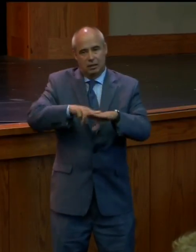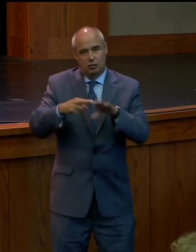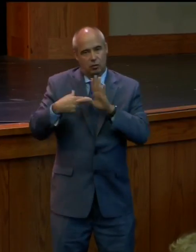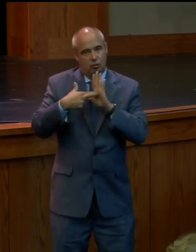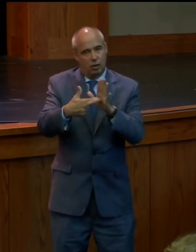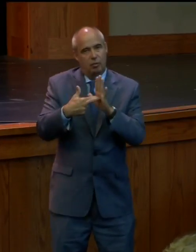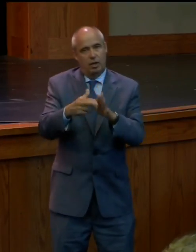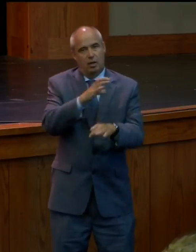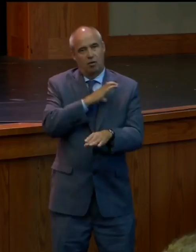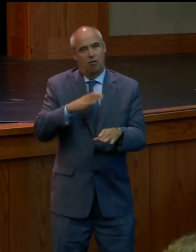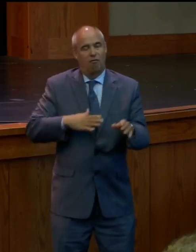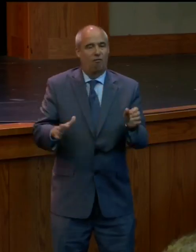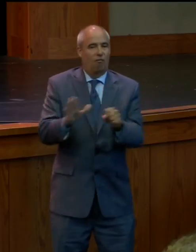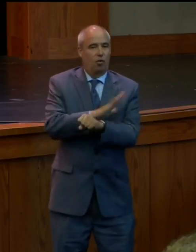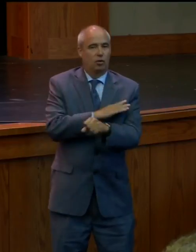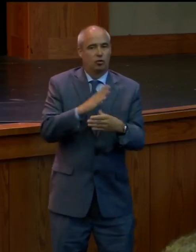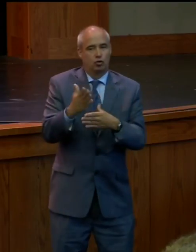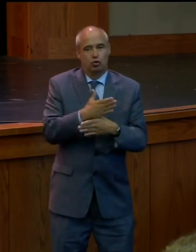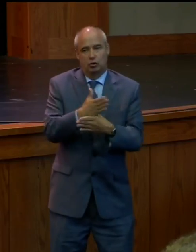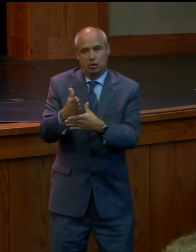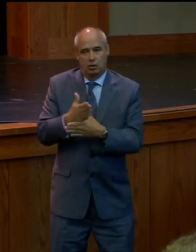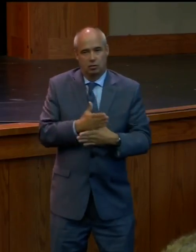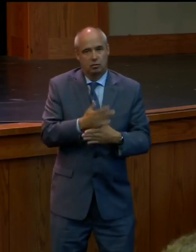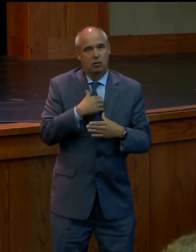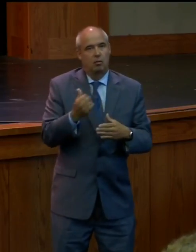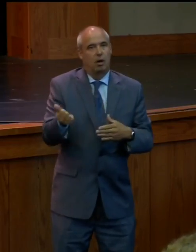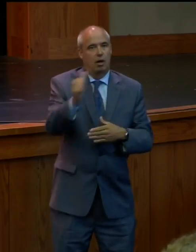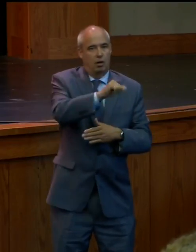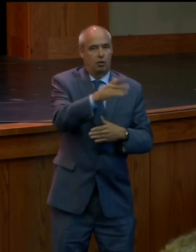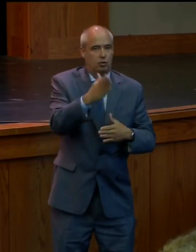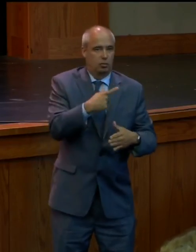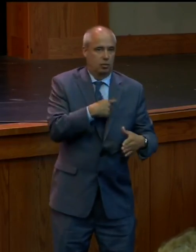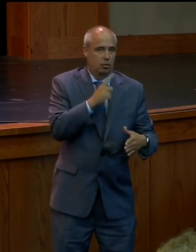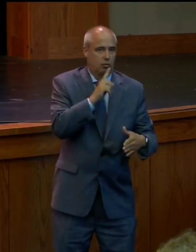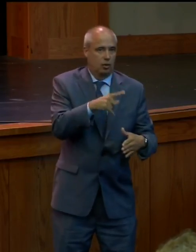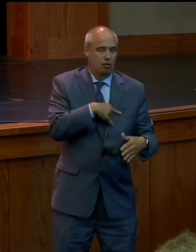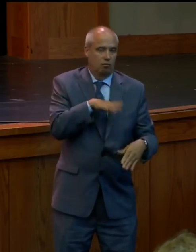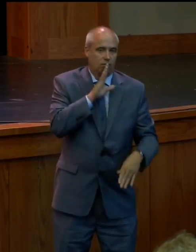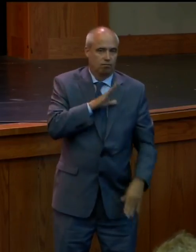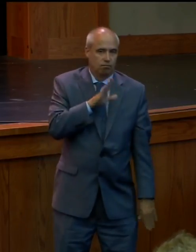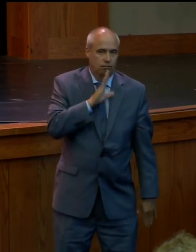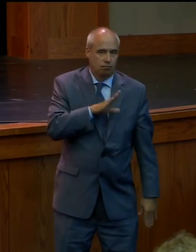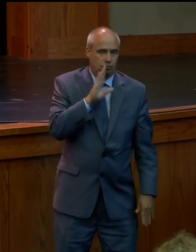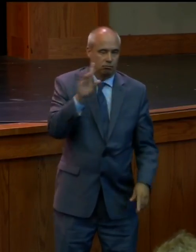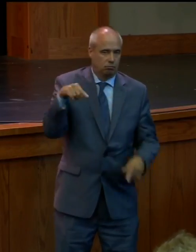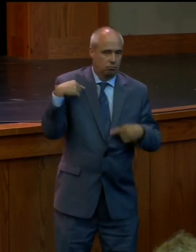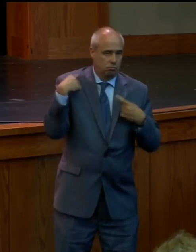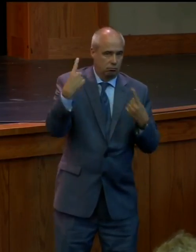AND I FULLY SHARE THEM AND LIKE MANY OF THE OTHER SPEAKERS, I HAVE BEEN EXTREMELY FRUSTRATED OVER THE YEARS THAT BEING UNABLE